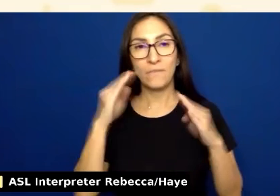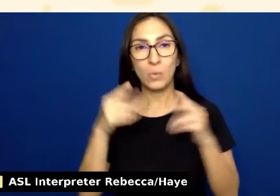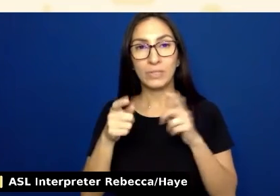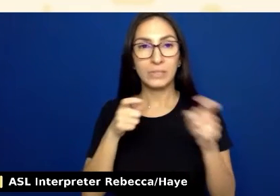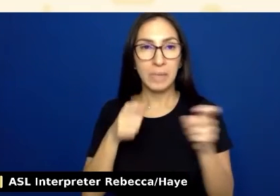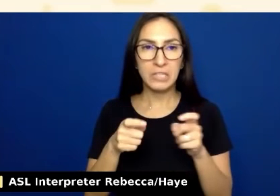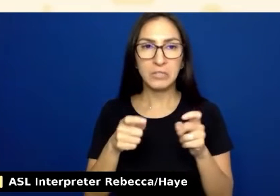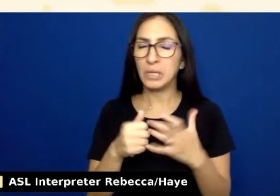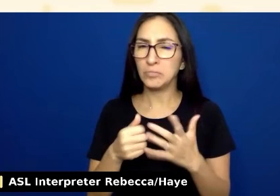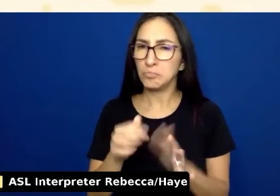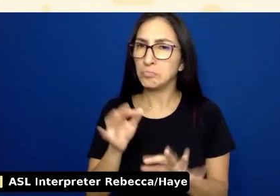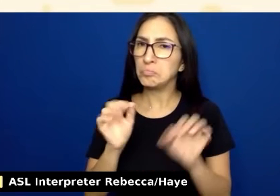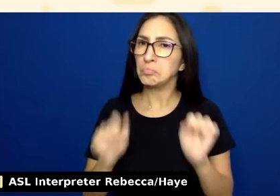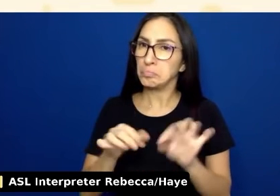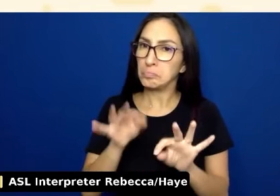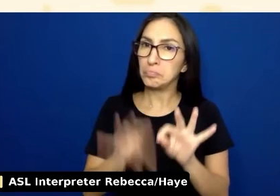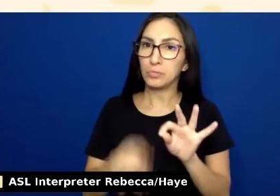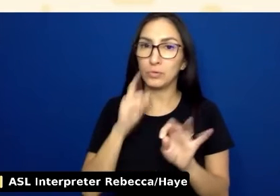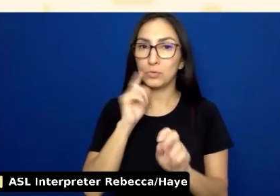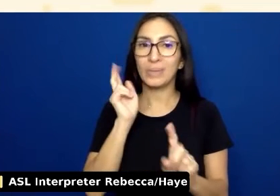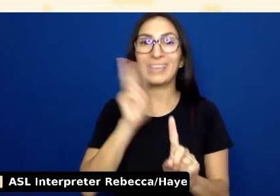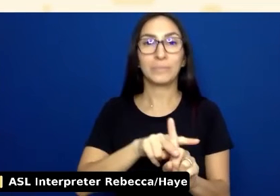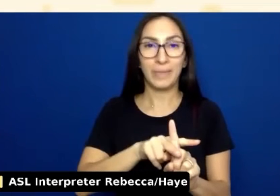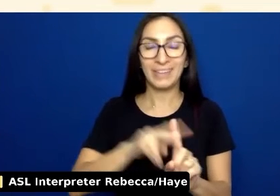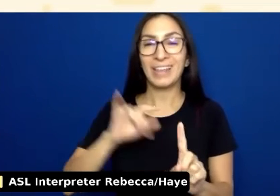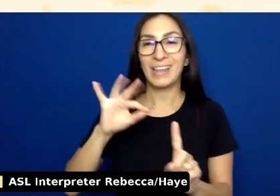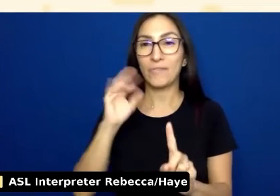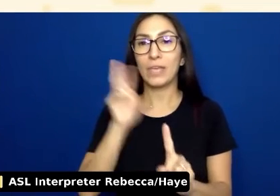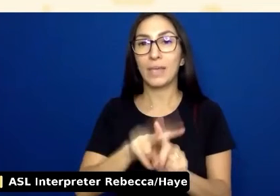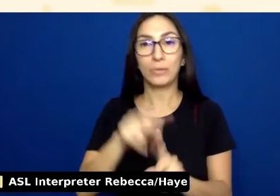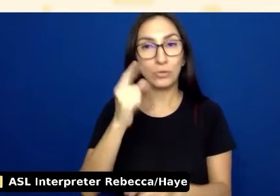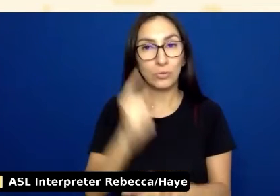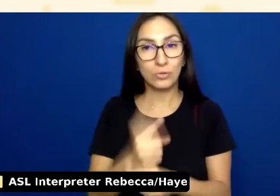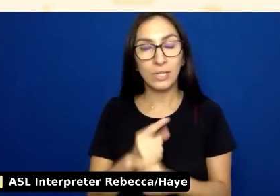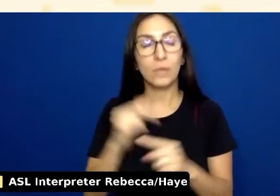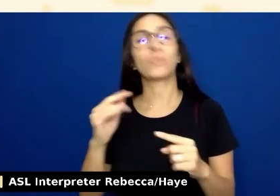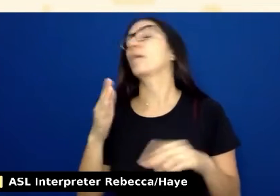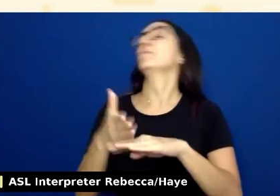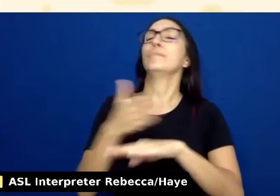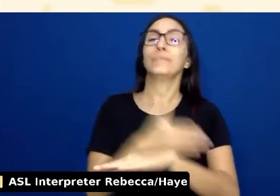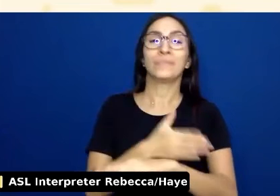When implemented correctly, it will be different. It enhances the user experience for keyboard only users,